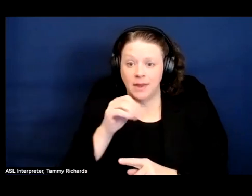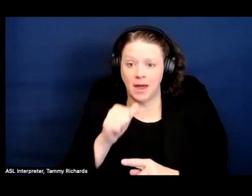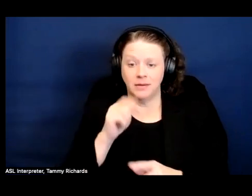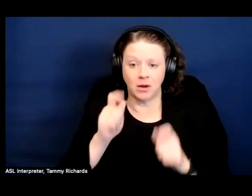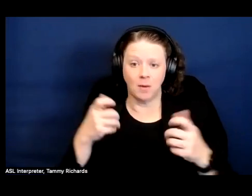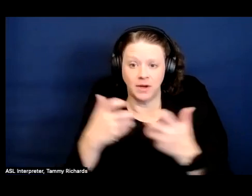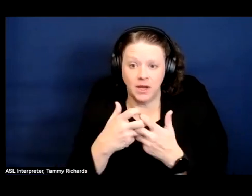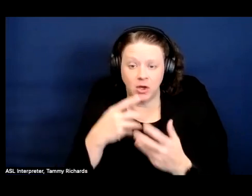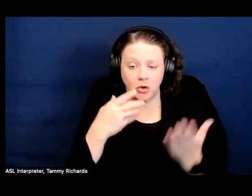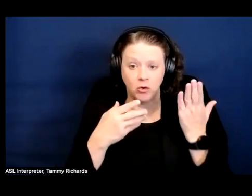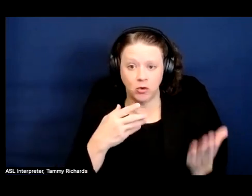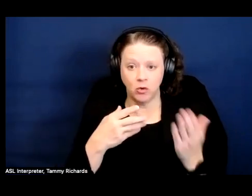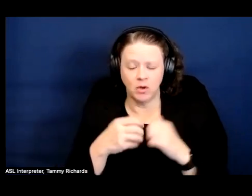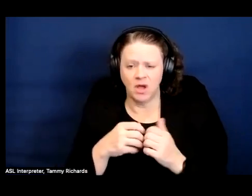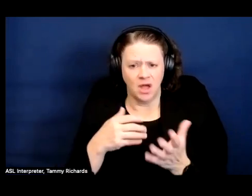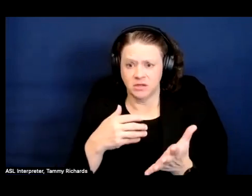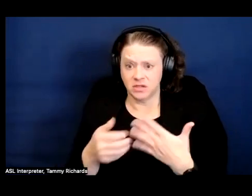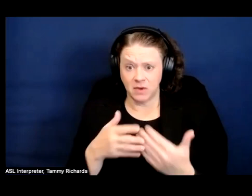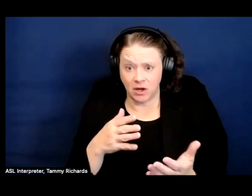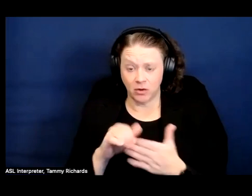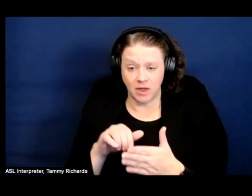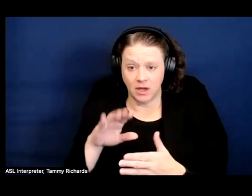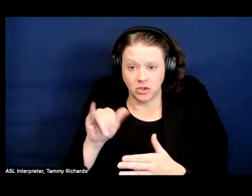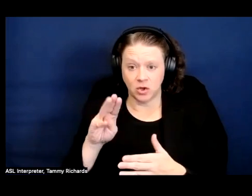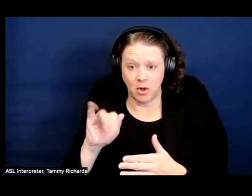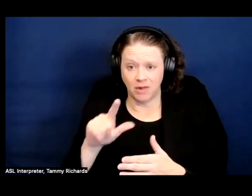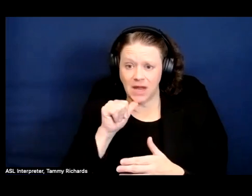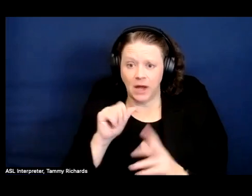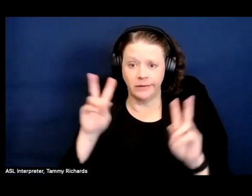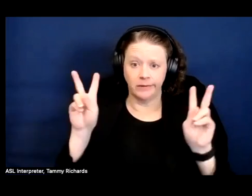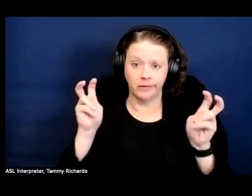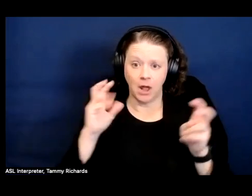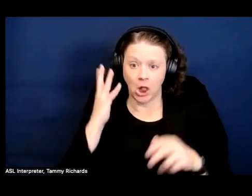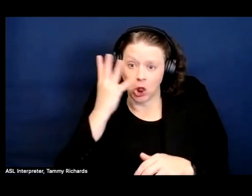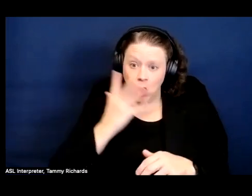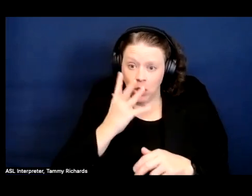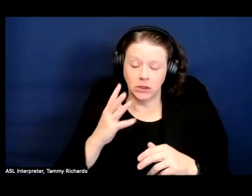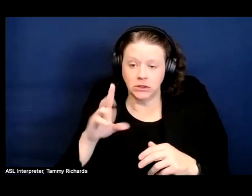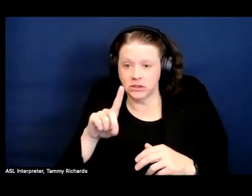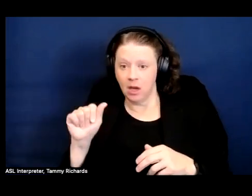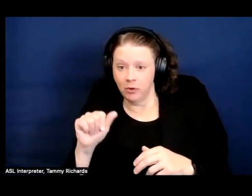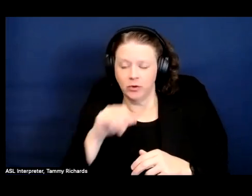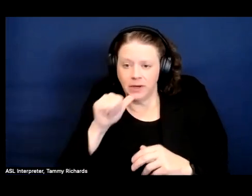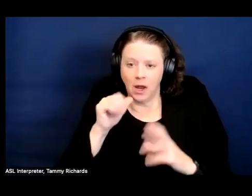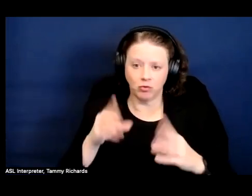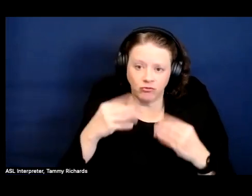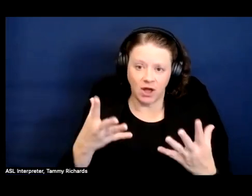So sometimes a housing provider is gonna require that a person make two and a half, three times the rent